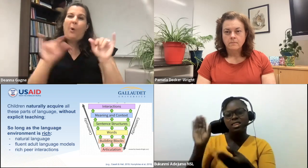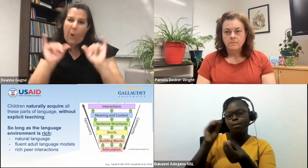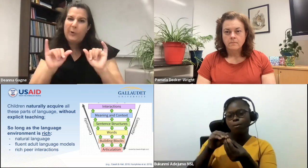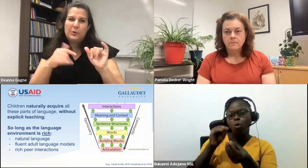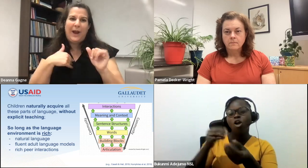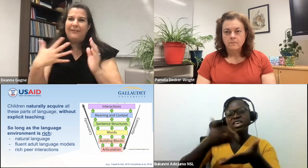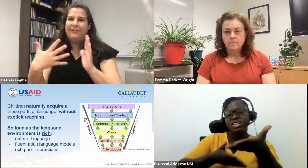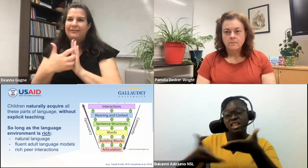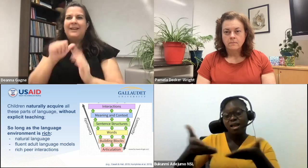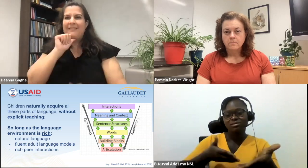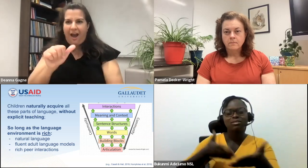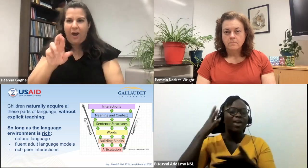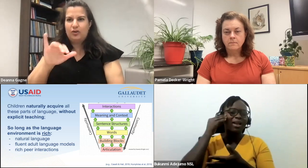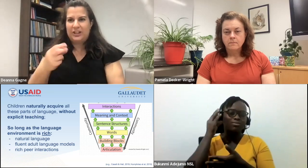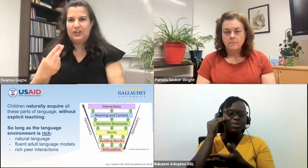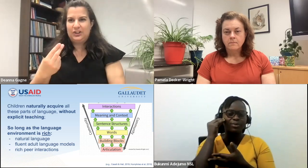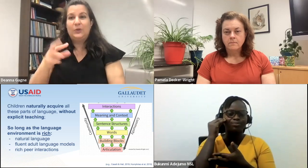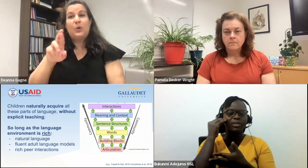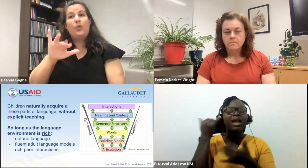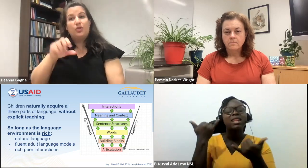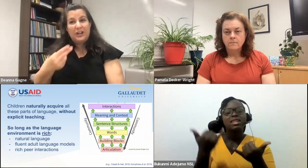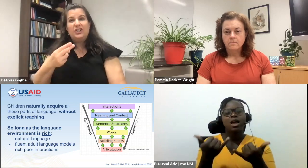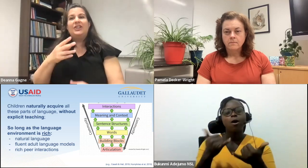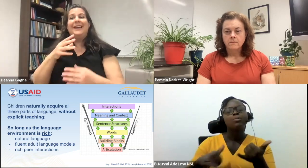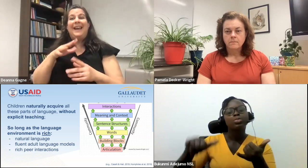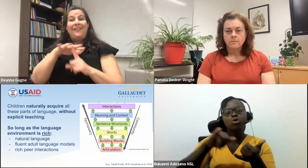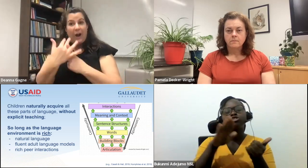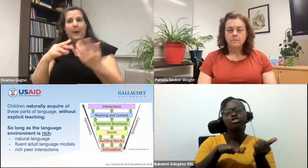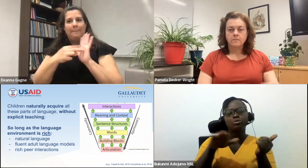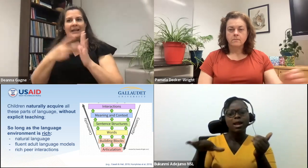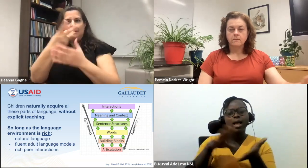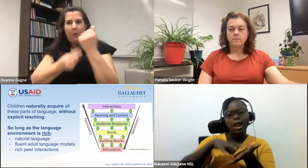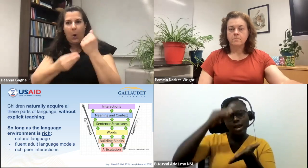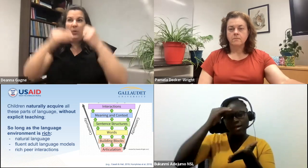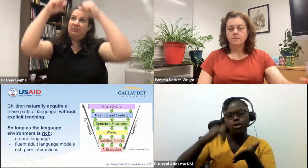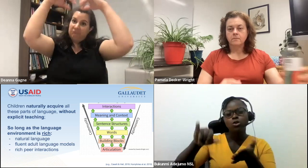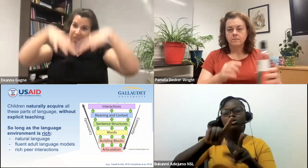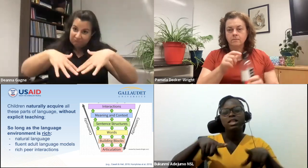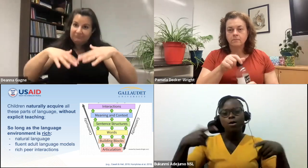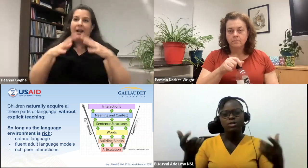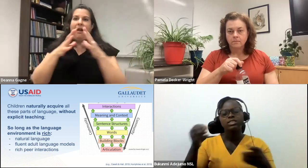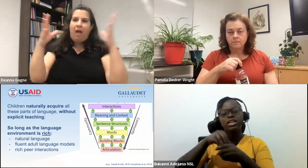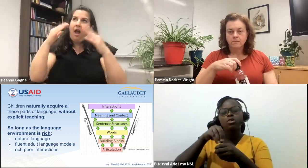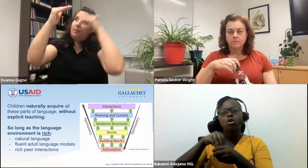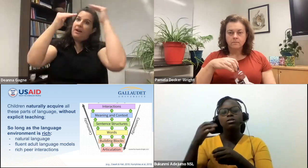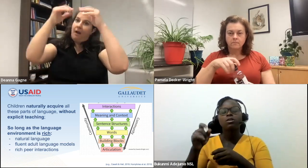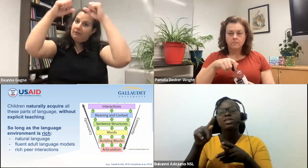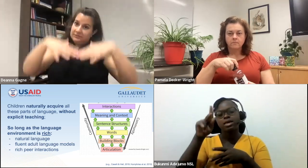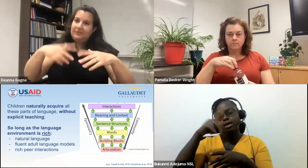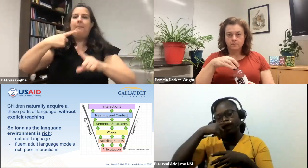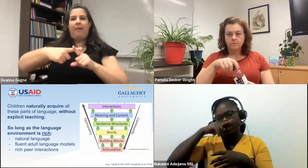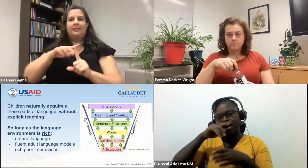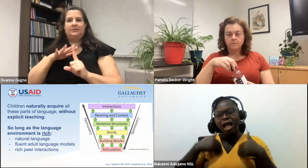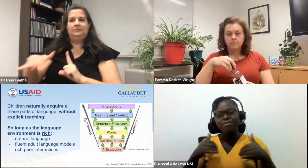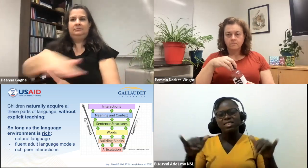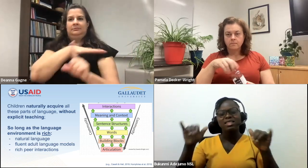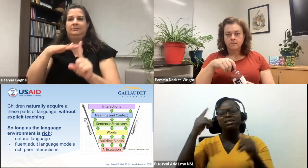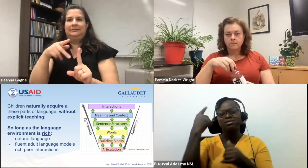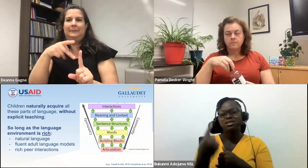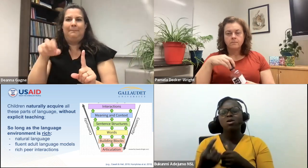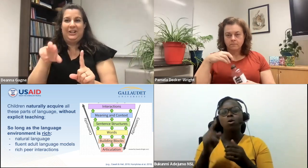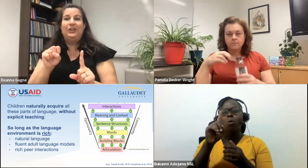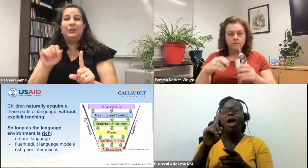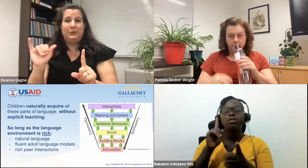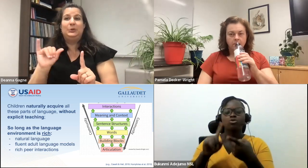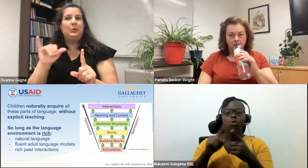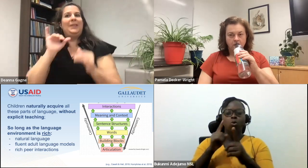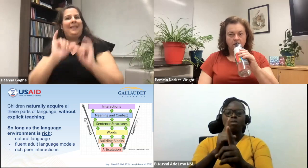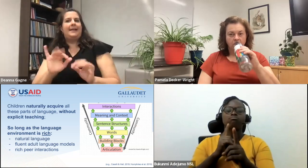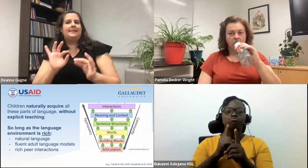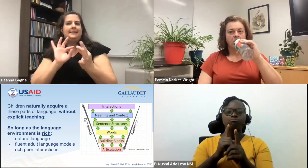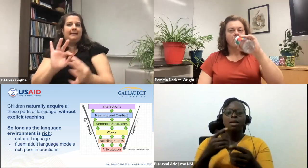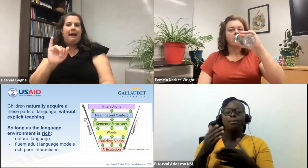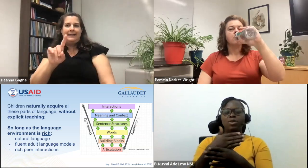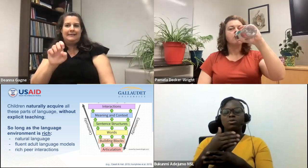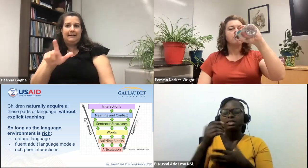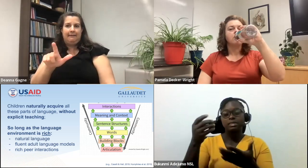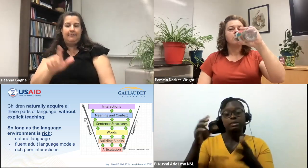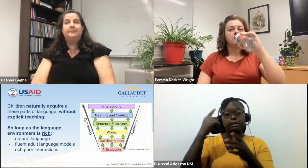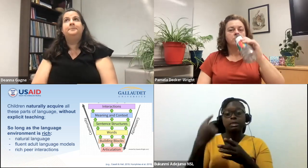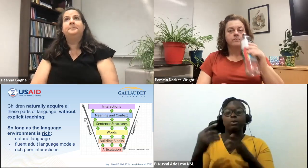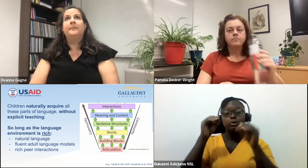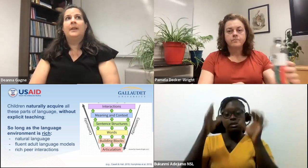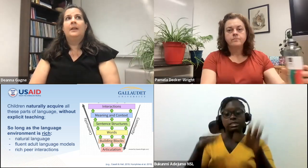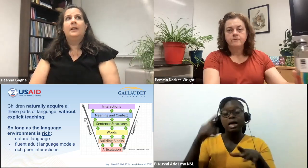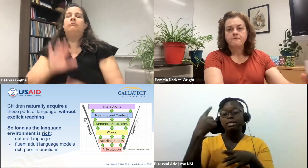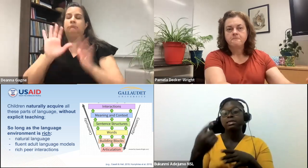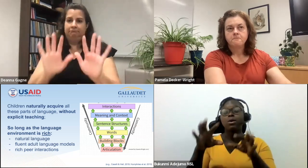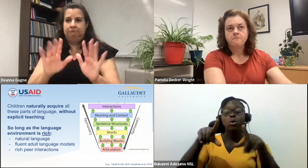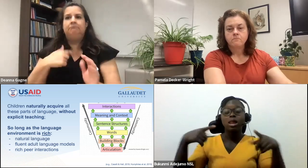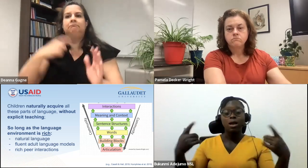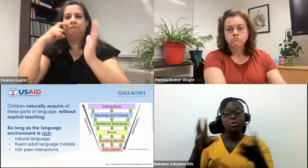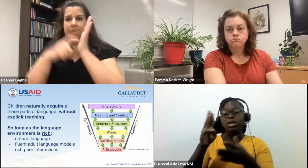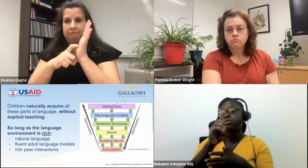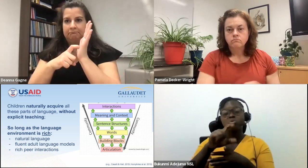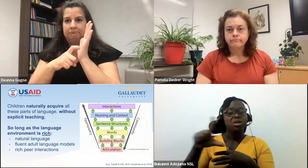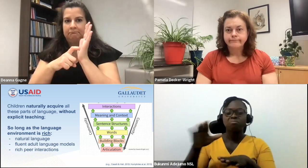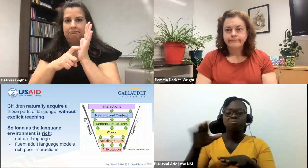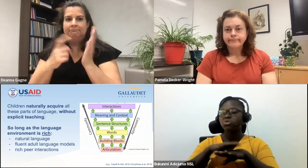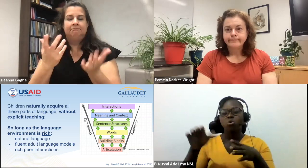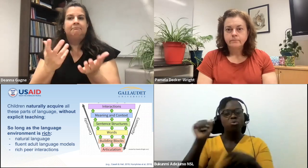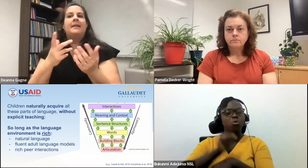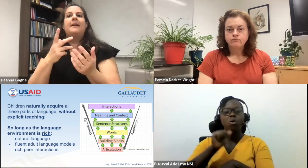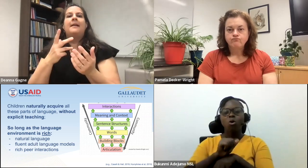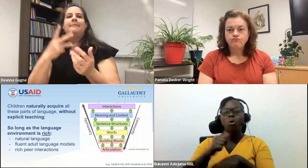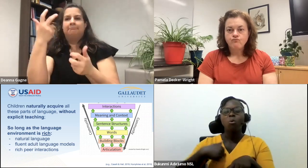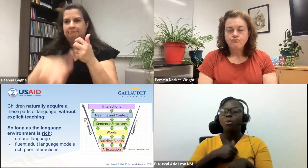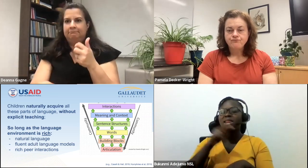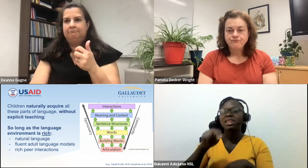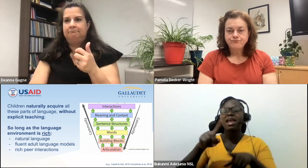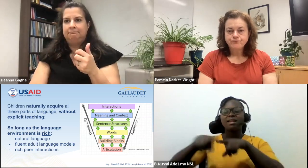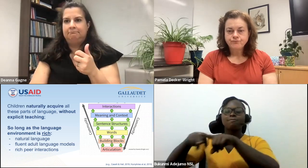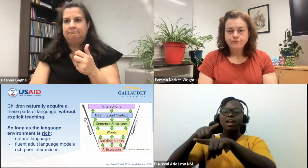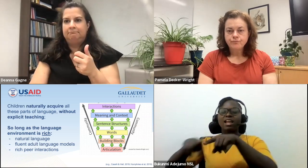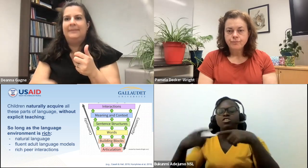having a single one to one correlation between a single teacher and a single language model in a single language. Learning, doesn't work, we need a variety of language or exposures and language models in their environment, both adult and child peers using language for the children to require like naturally.